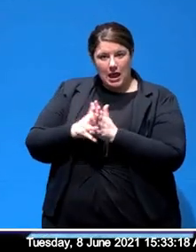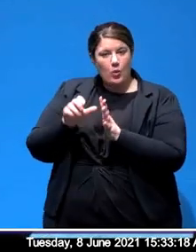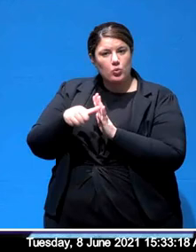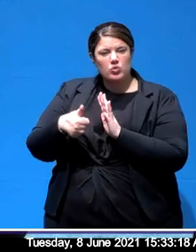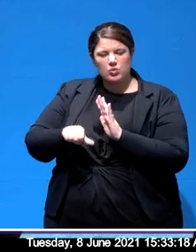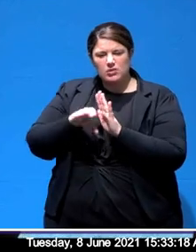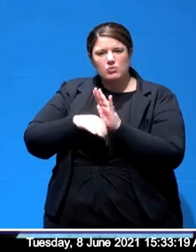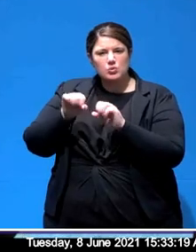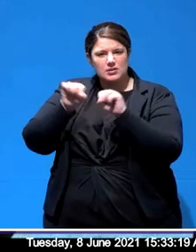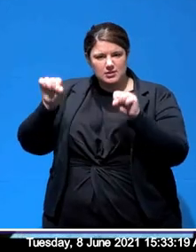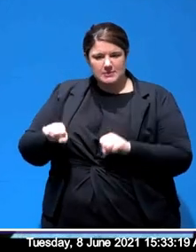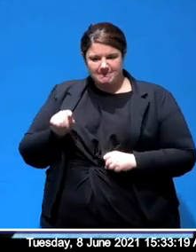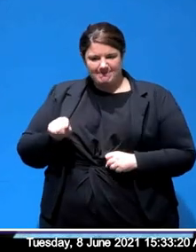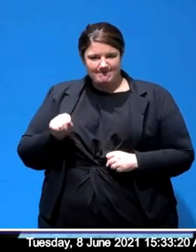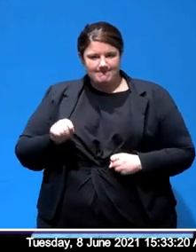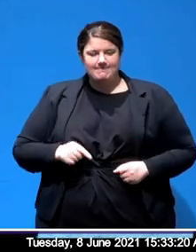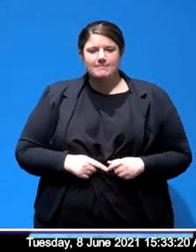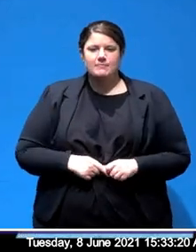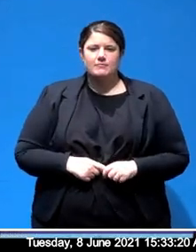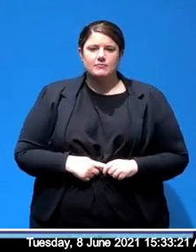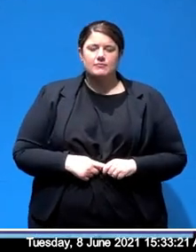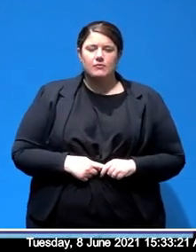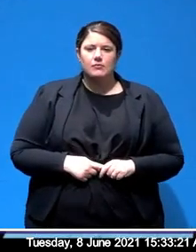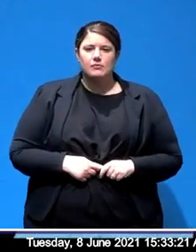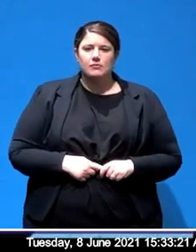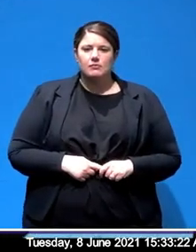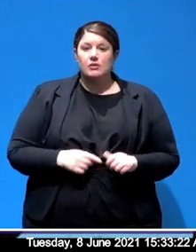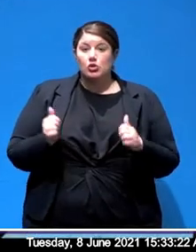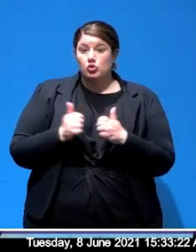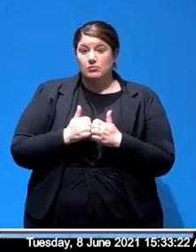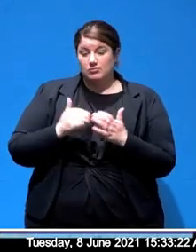At page 20 of that document, it seems to set out what the manager should be